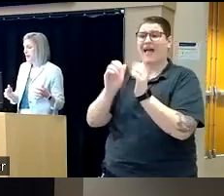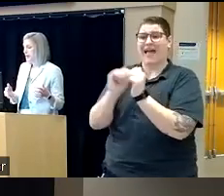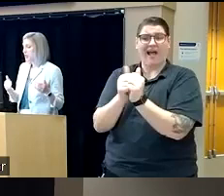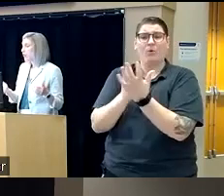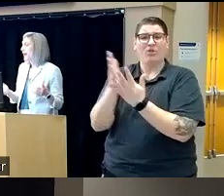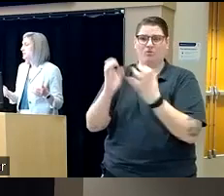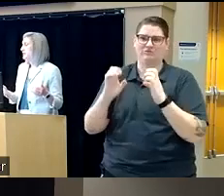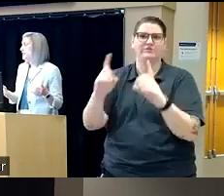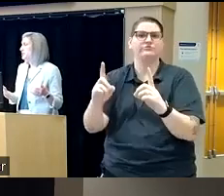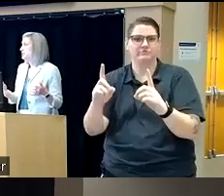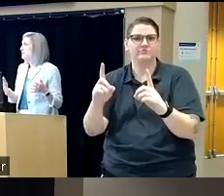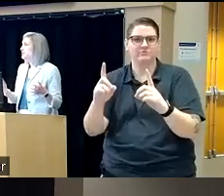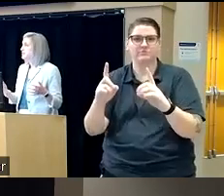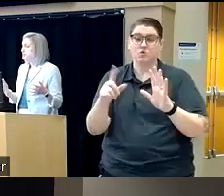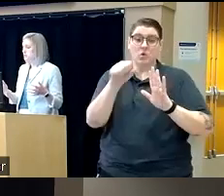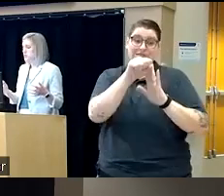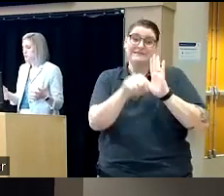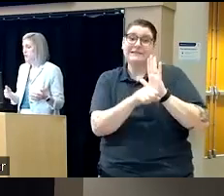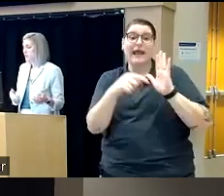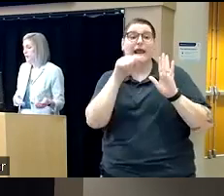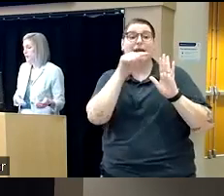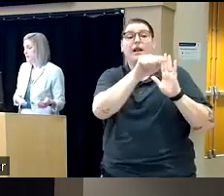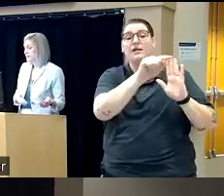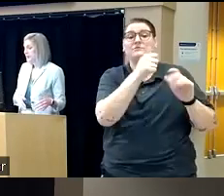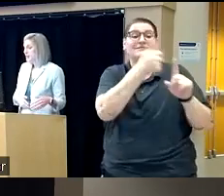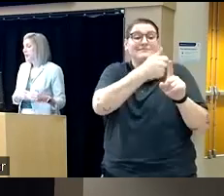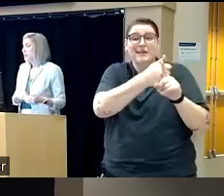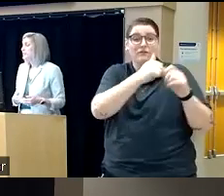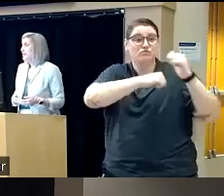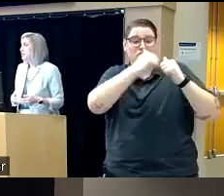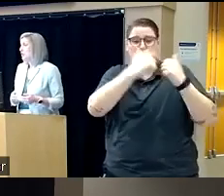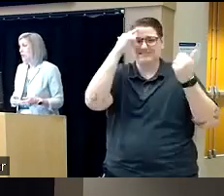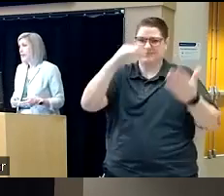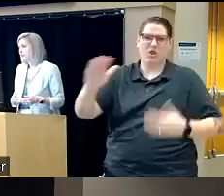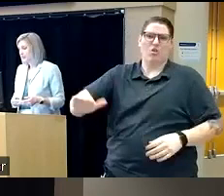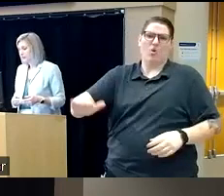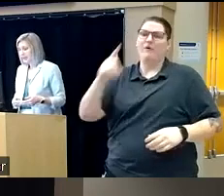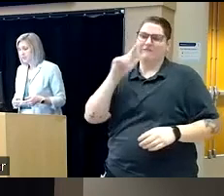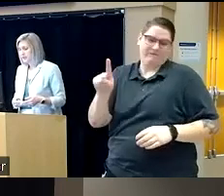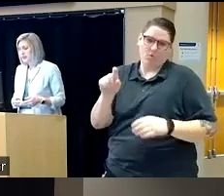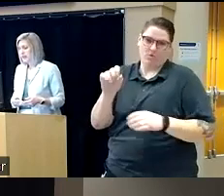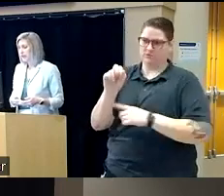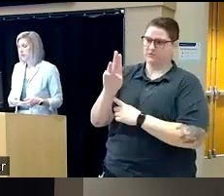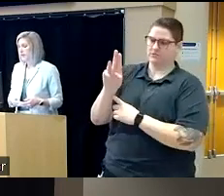have lower expectations for substance use disorder therapists few states require certification and or